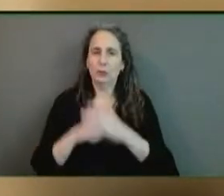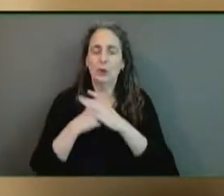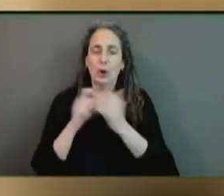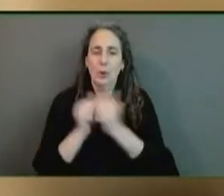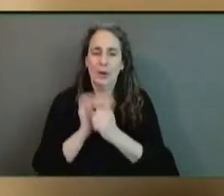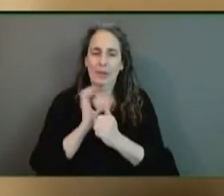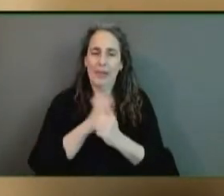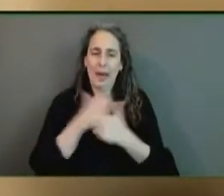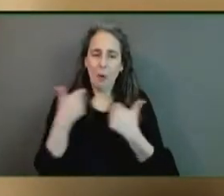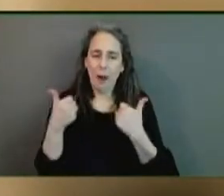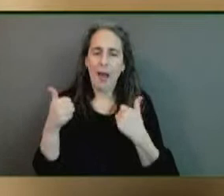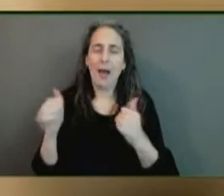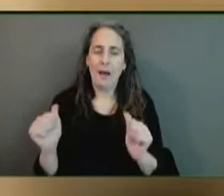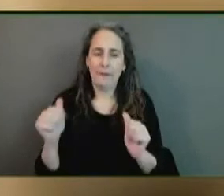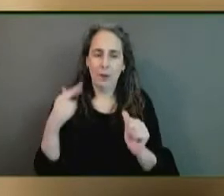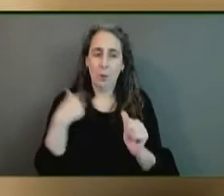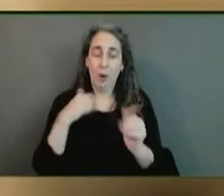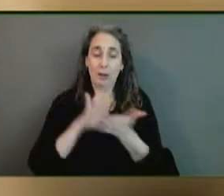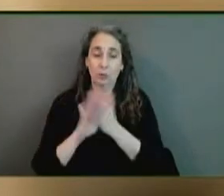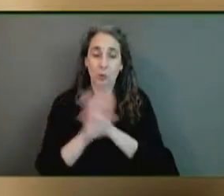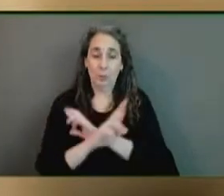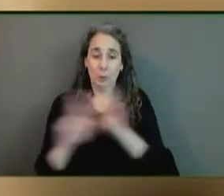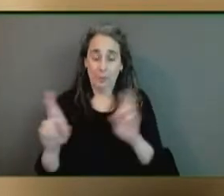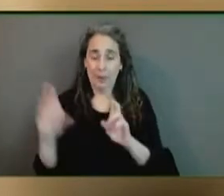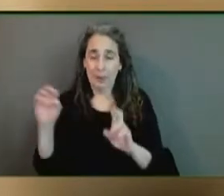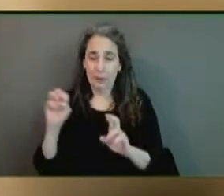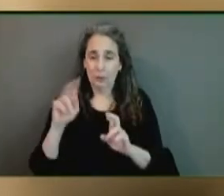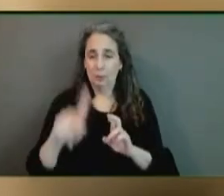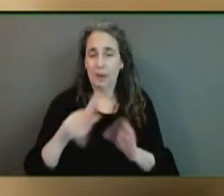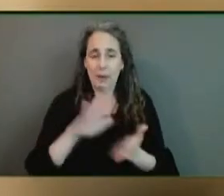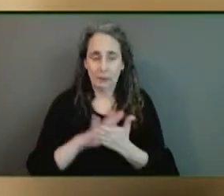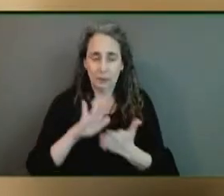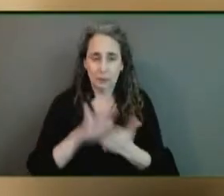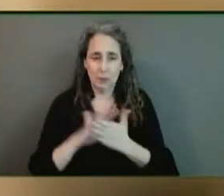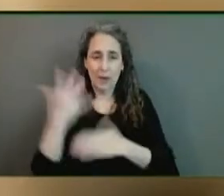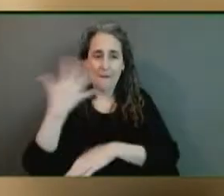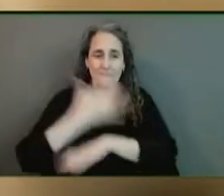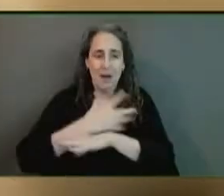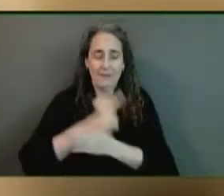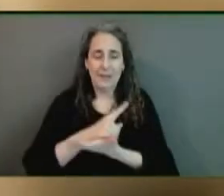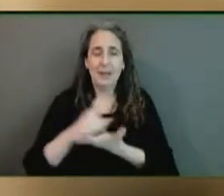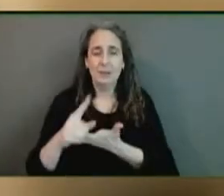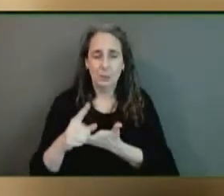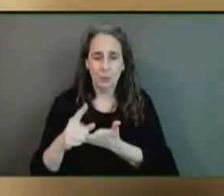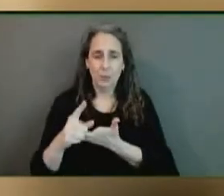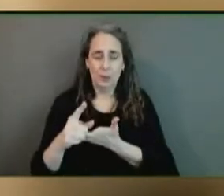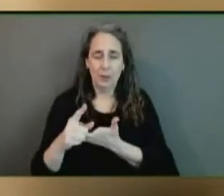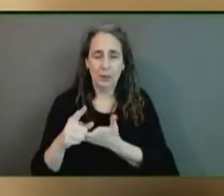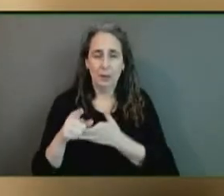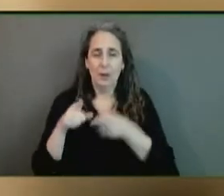thank you. I think I'll begin with some of our efforts as we